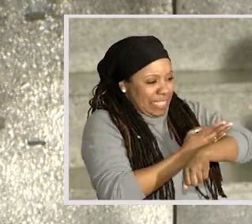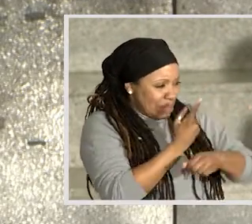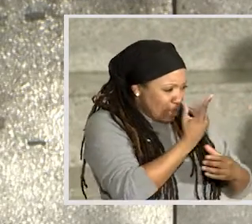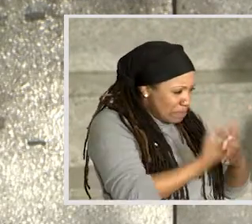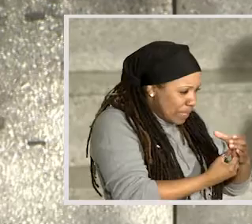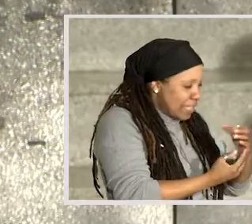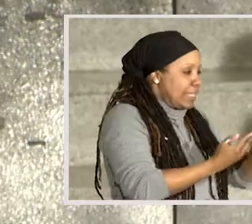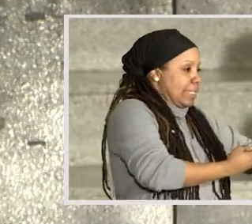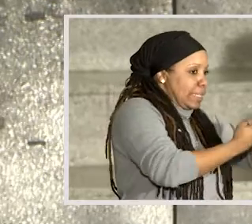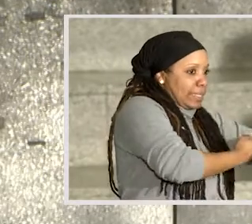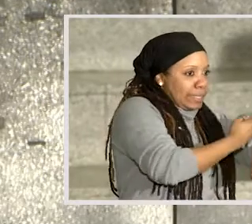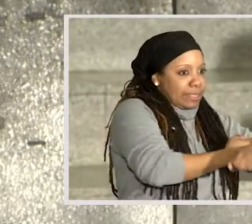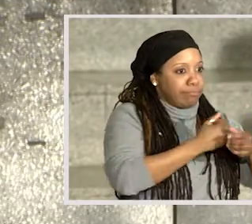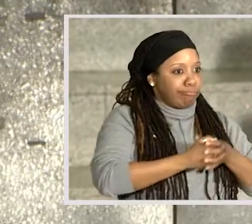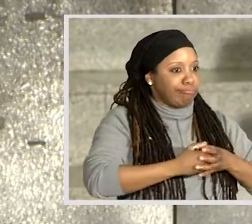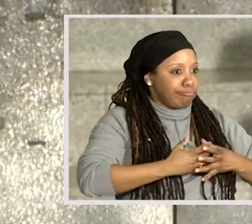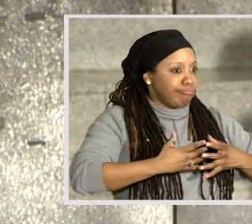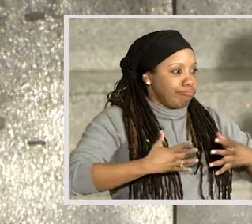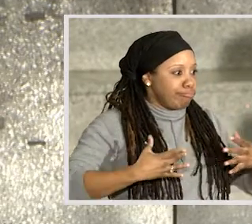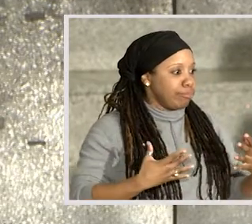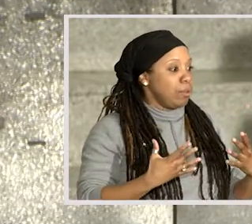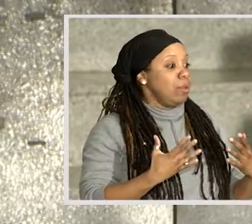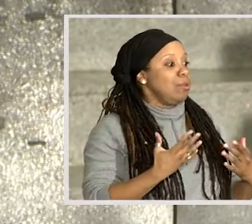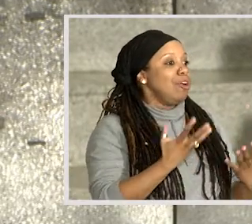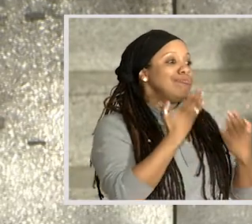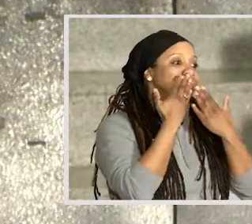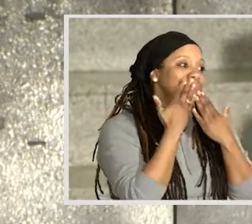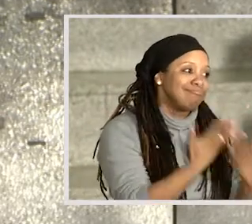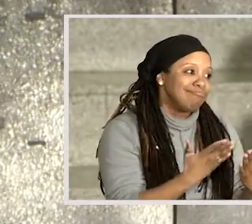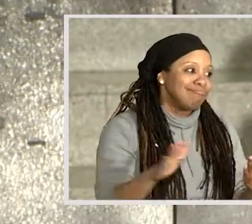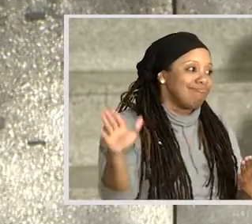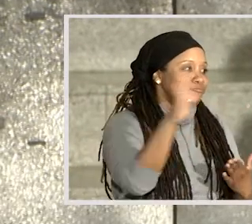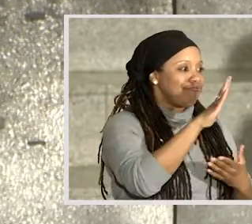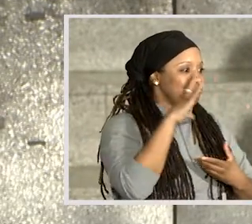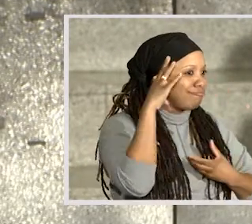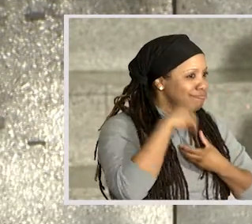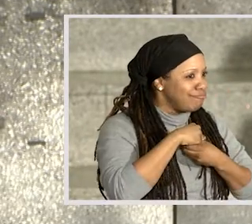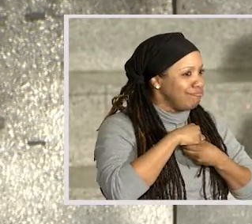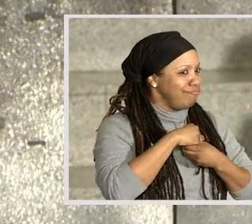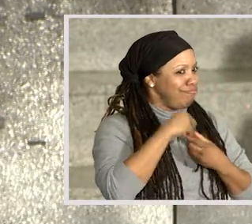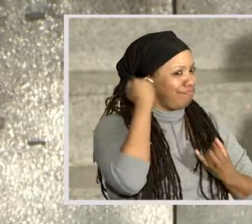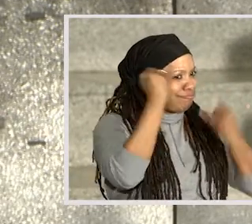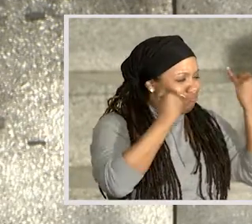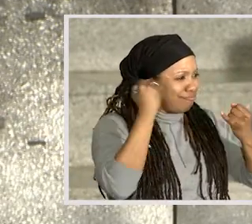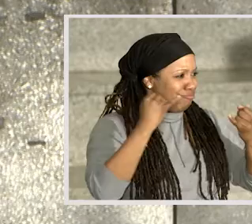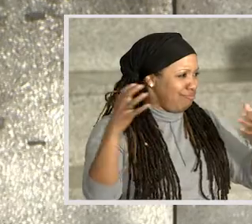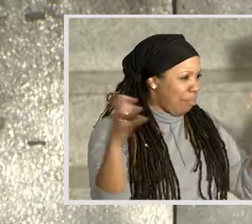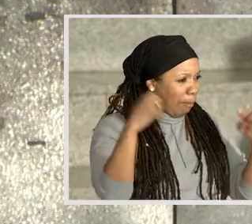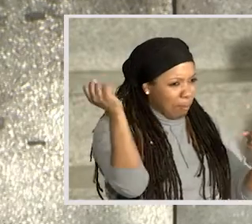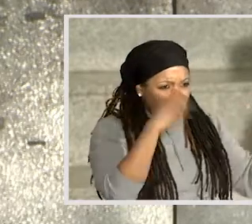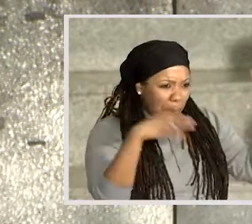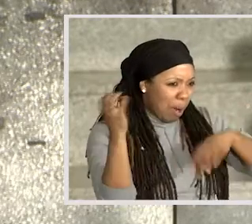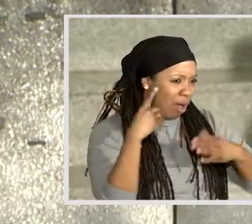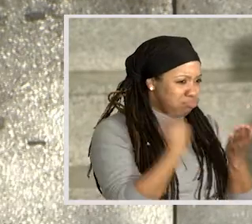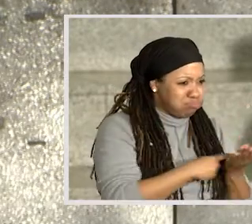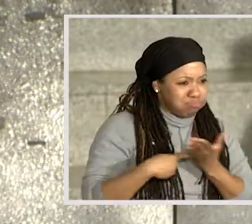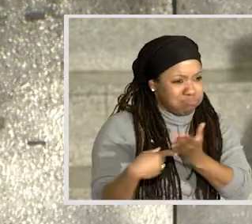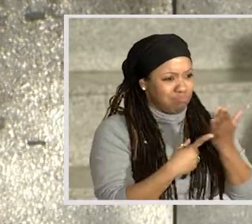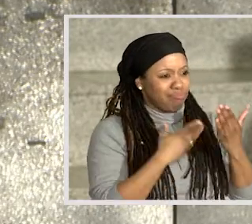WE GOT SOME IDEAS AROUND ADDITIONAL REVENUE. I HEARD FROM A FEW TABLES. WE HEARD A LOT ABOUT INCREASING